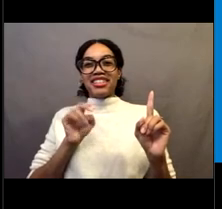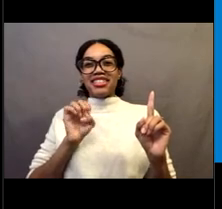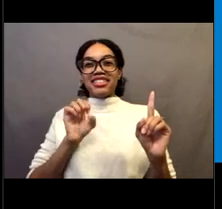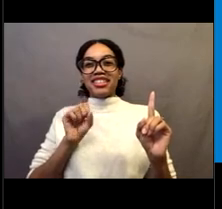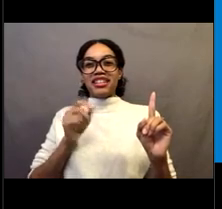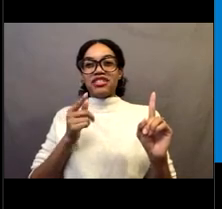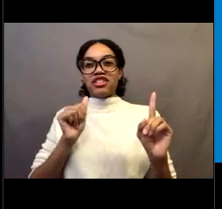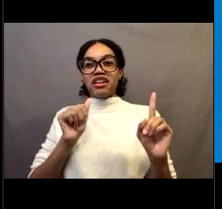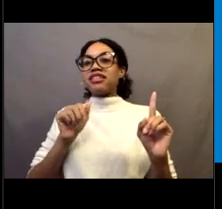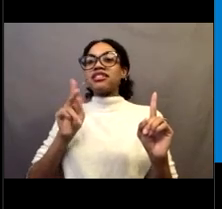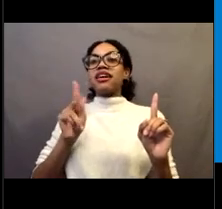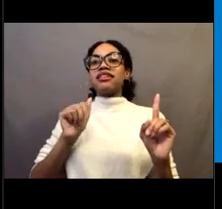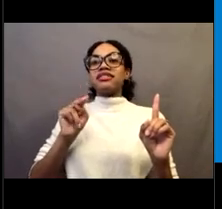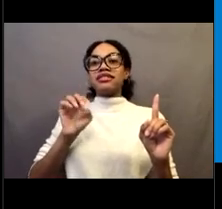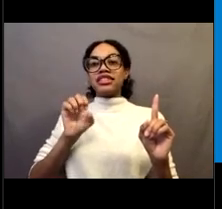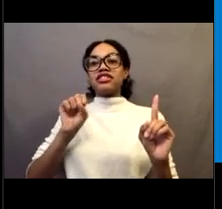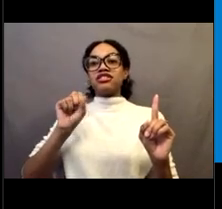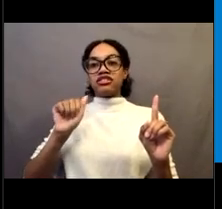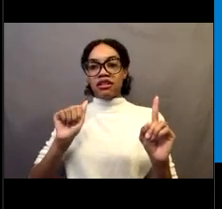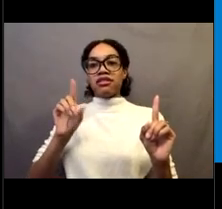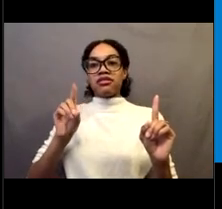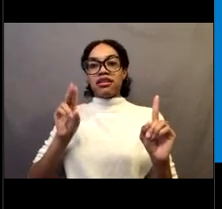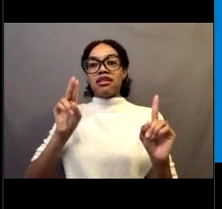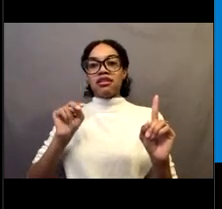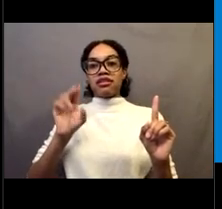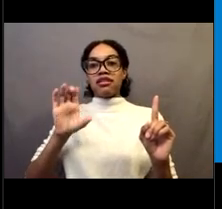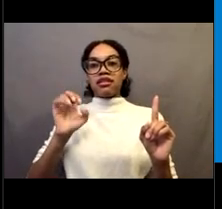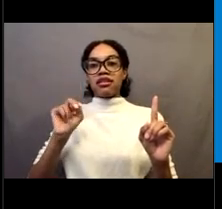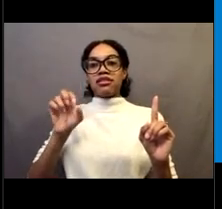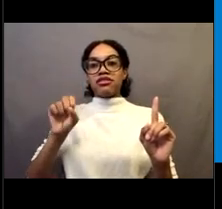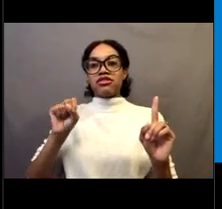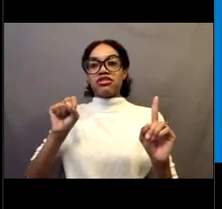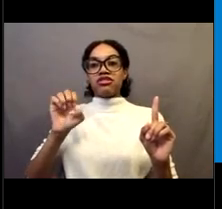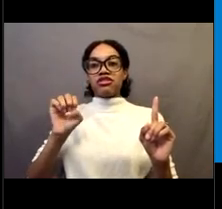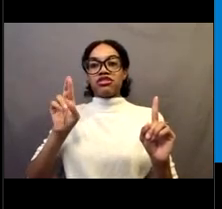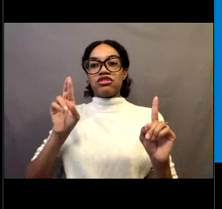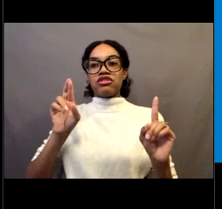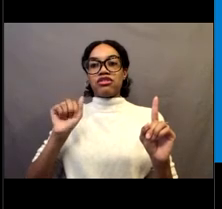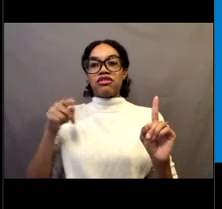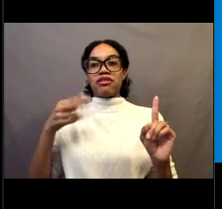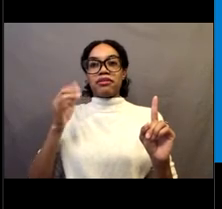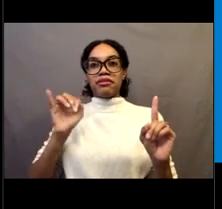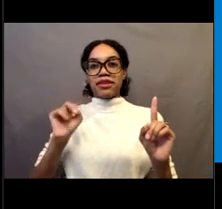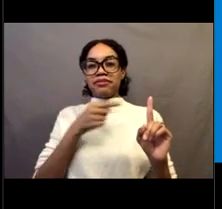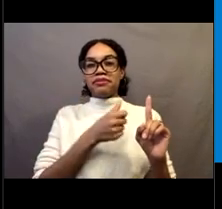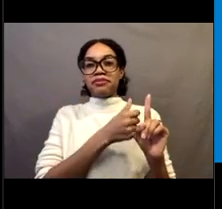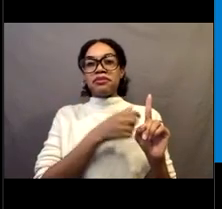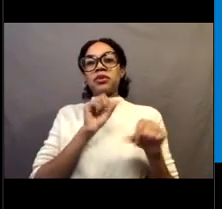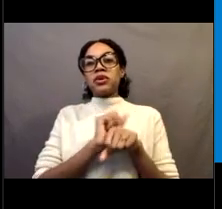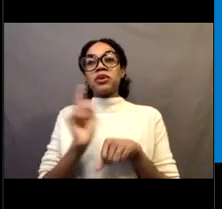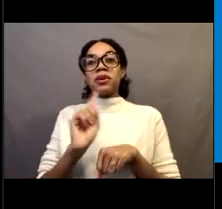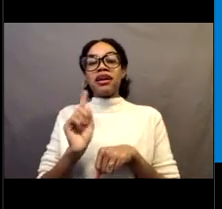with NOAA's Hawaii Sea Grant in Honolulu, Hawaii. I should say Hawaii. While we'll be talking about NOAA's